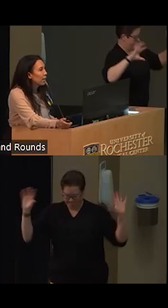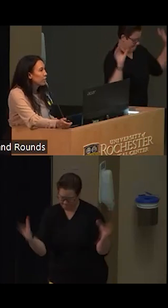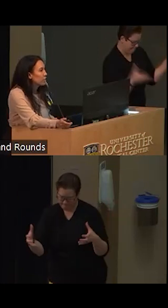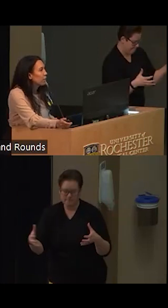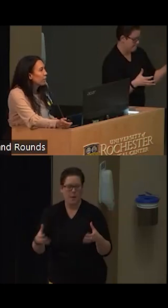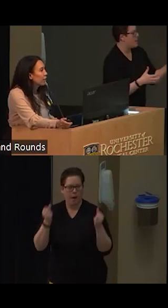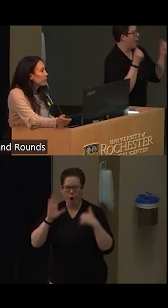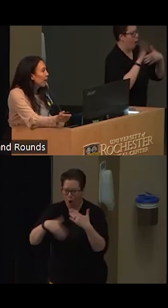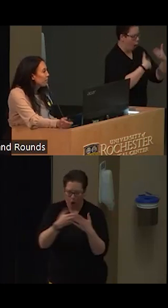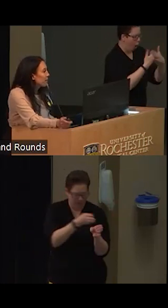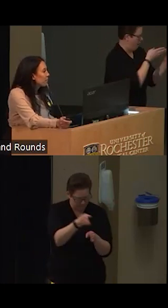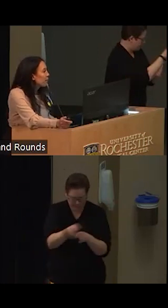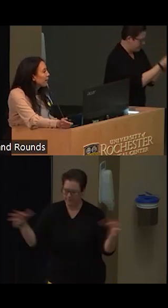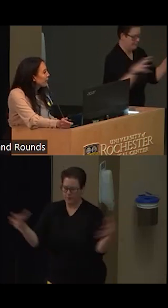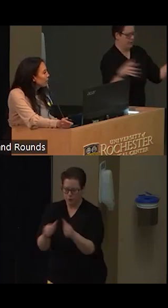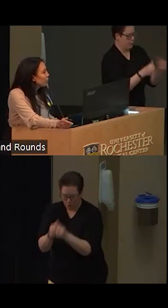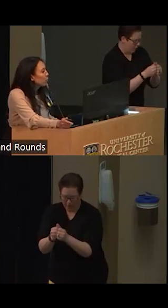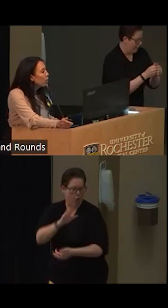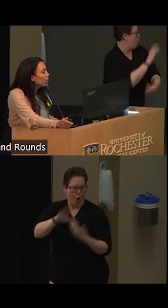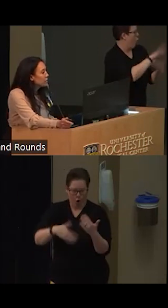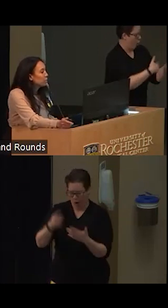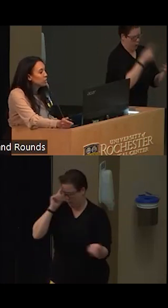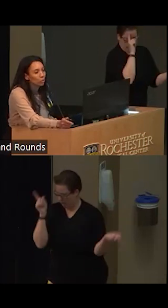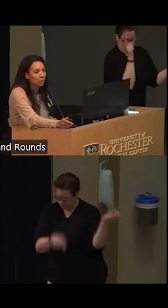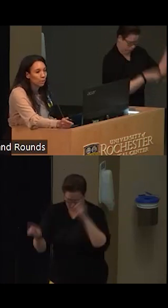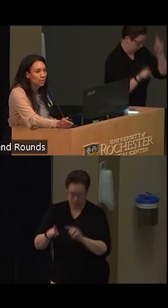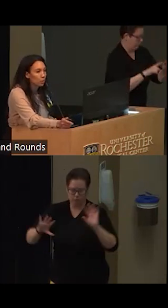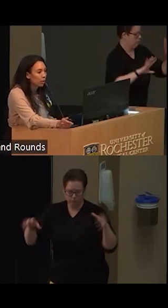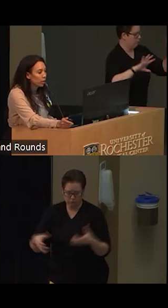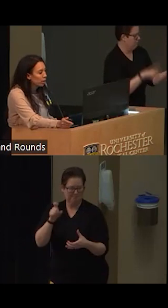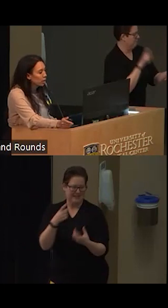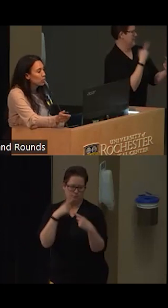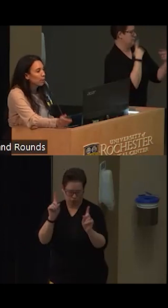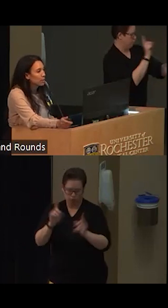to be interdisciplinary and we have to have buy-in from all disciplines to really make this work so I